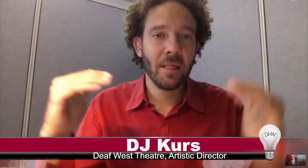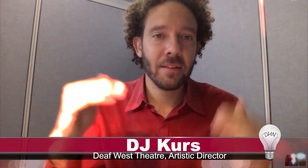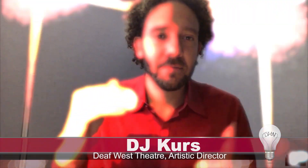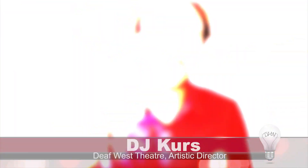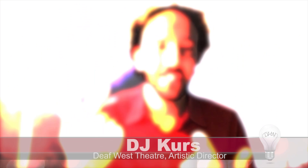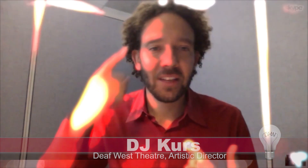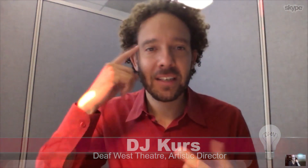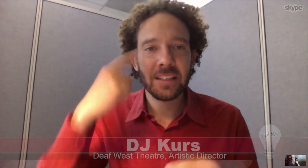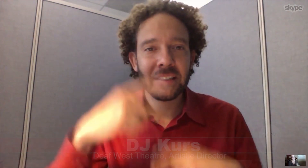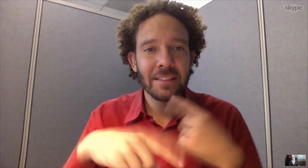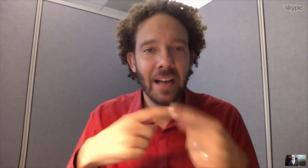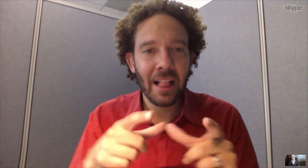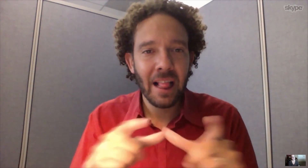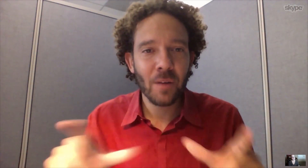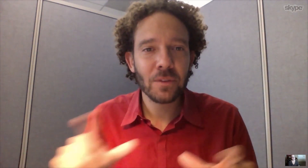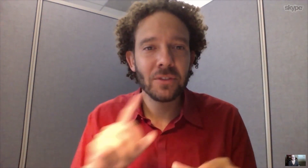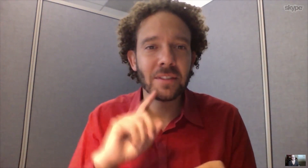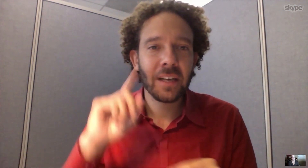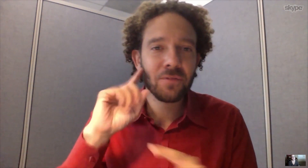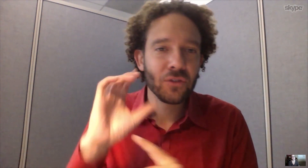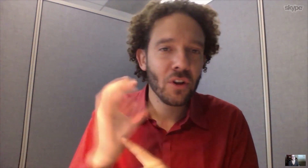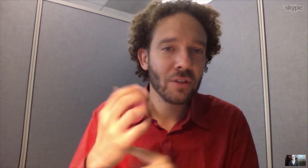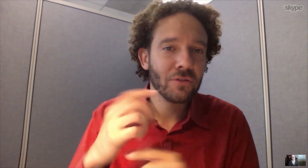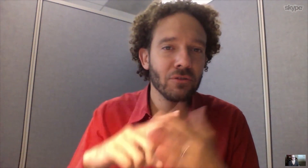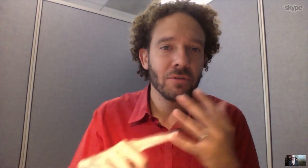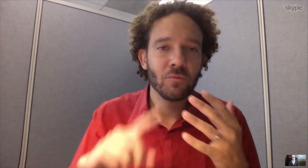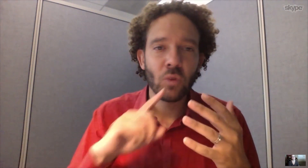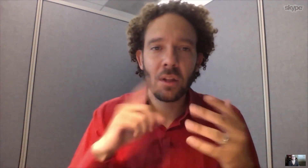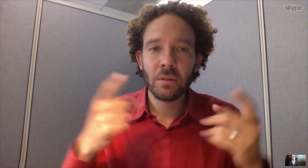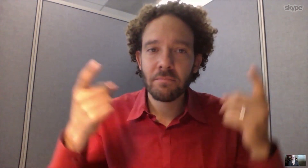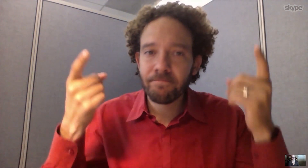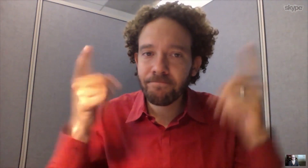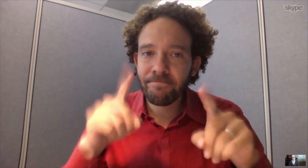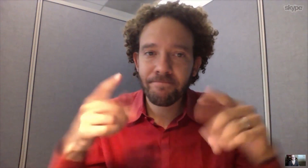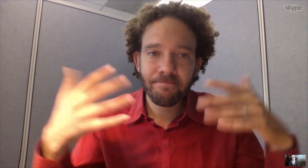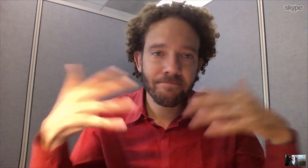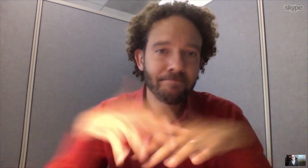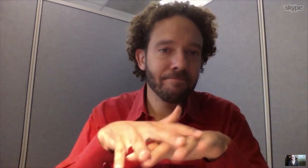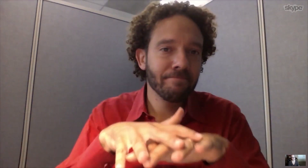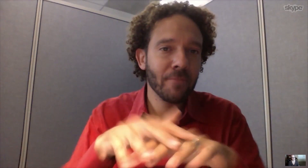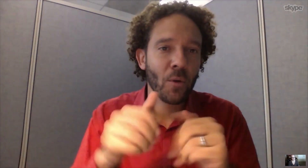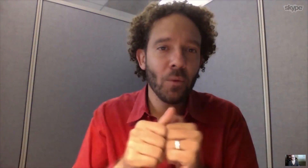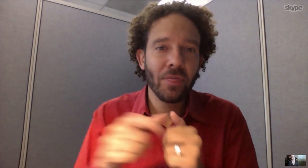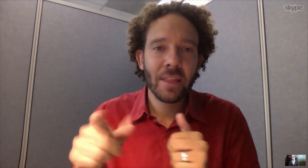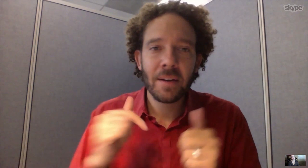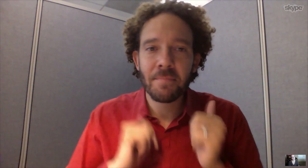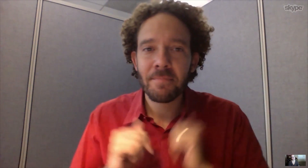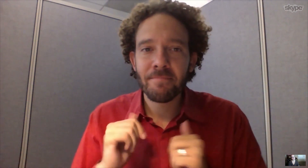American Sign language and Deaf culture with actors and music. It’s really turning into something quite beautiful.